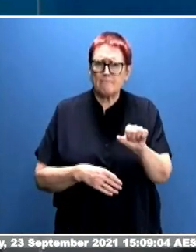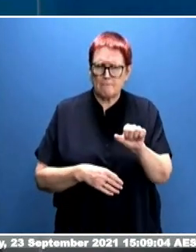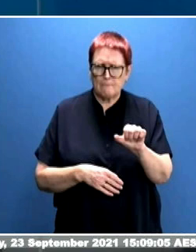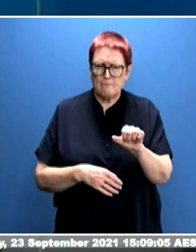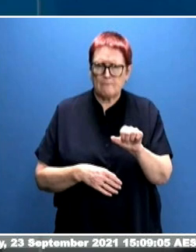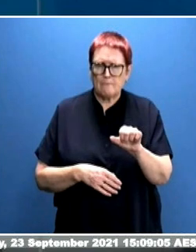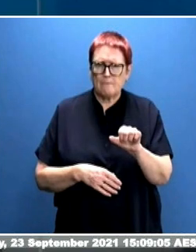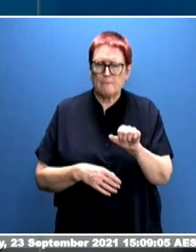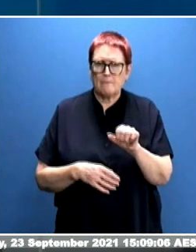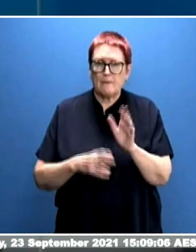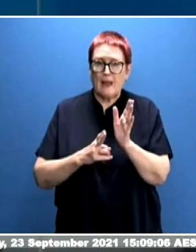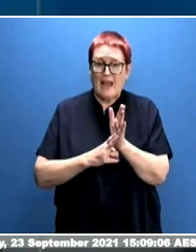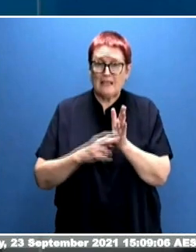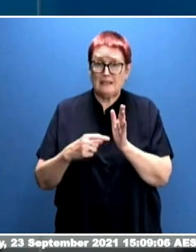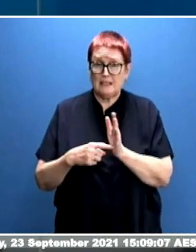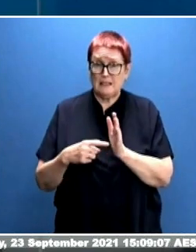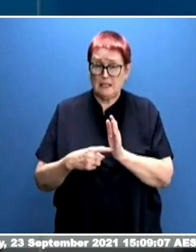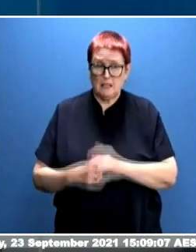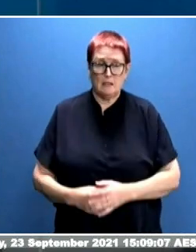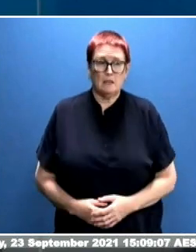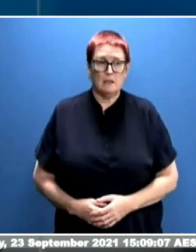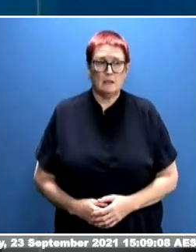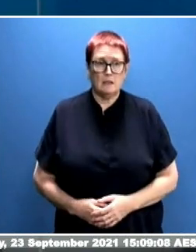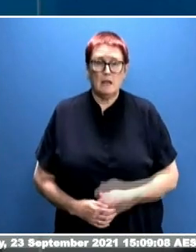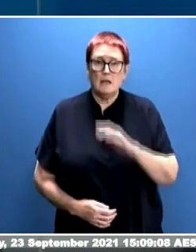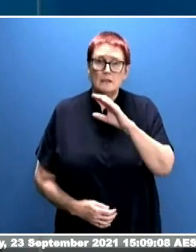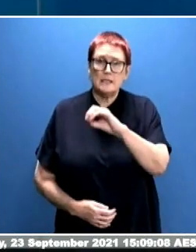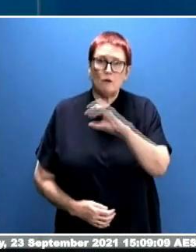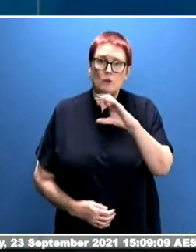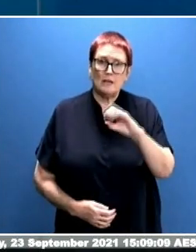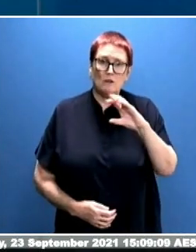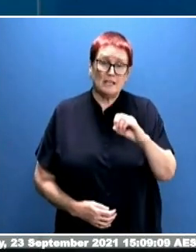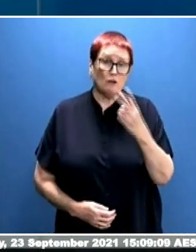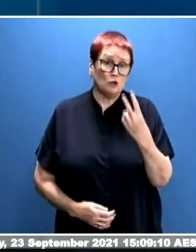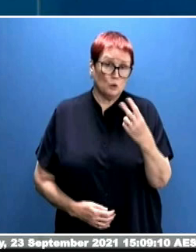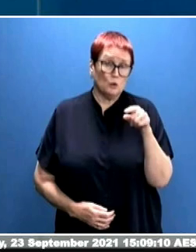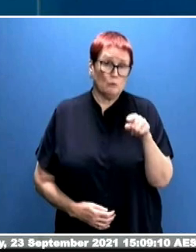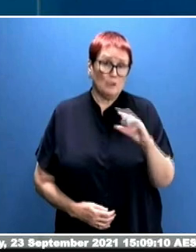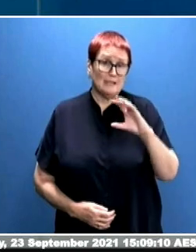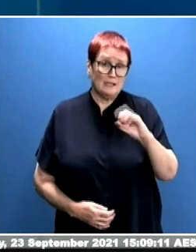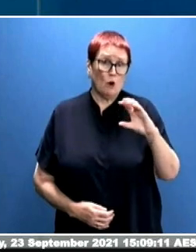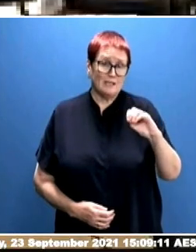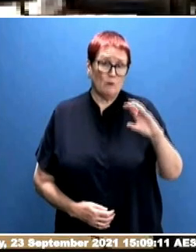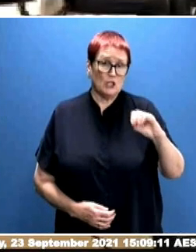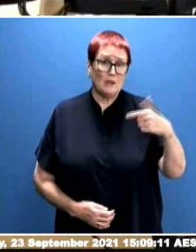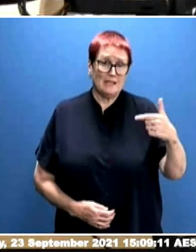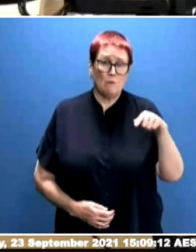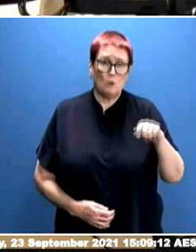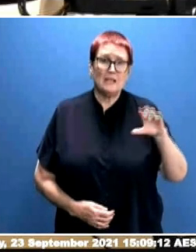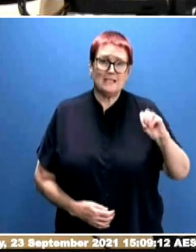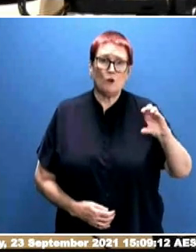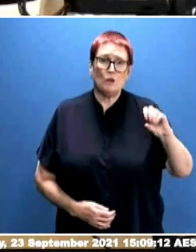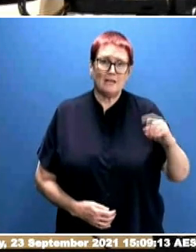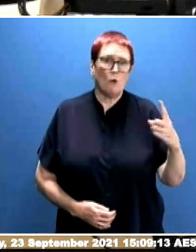reference is NTT.0002.0007.0010.